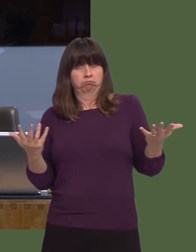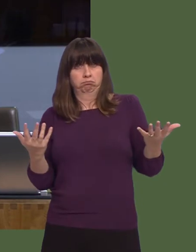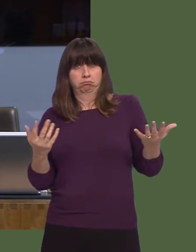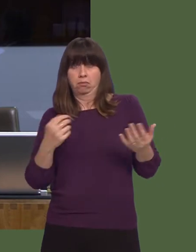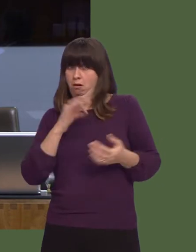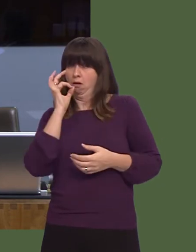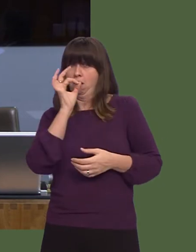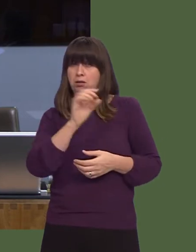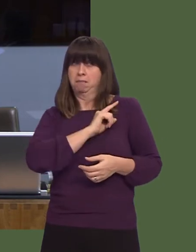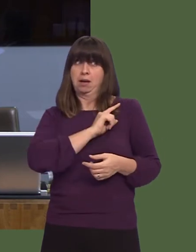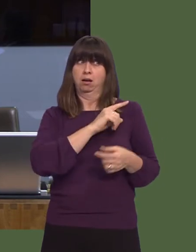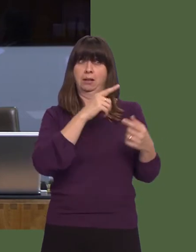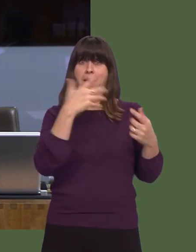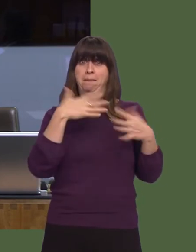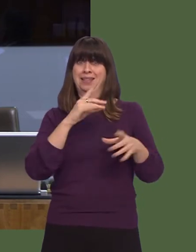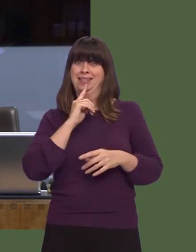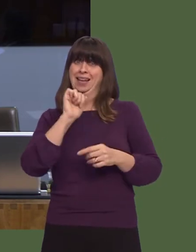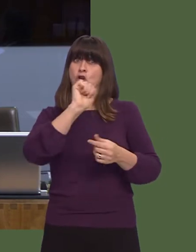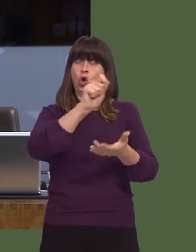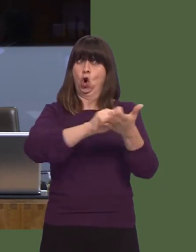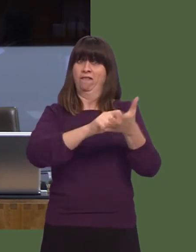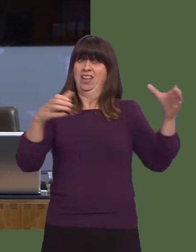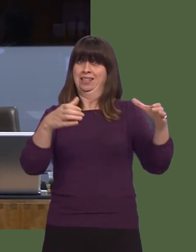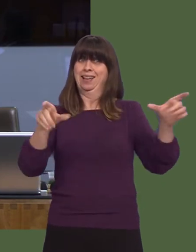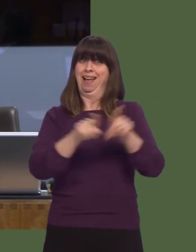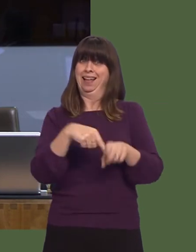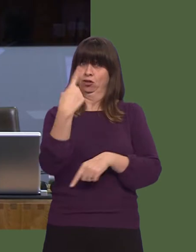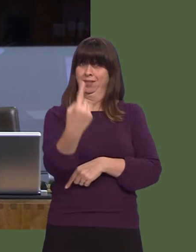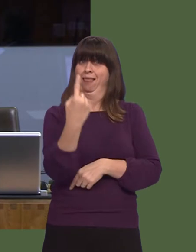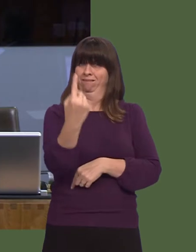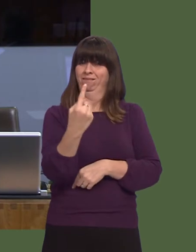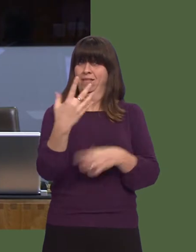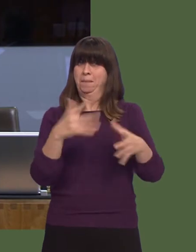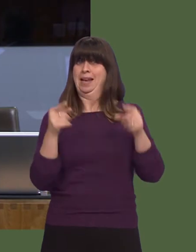because the accusations are levelled at your office and, indeed, your role as First Minister.